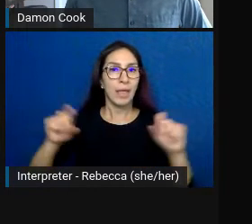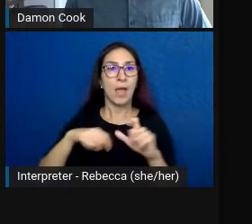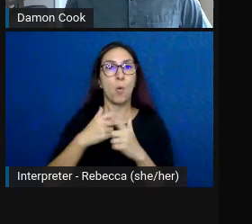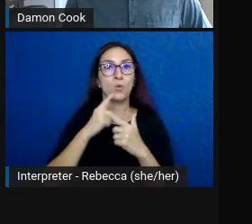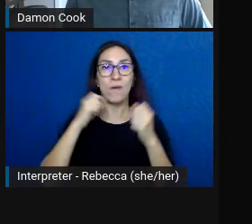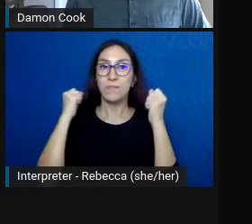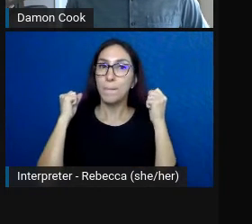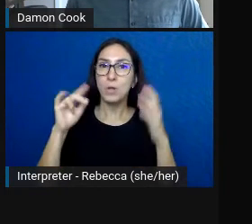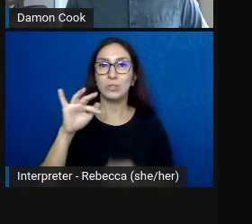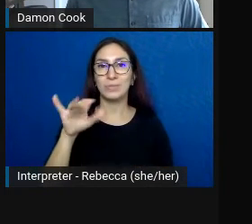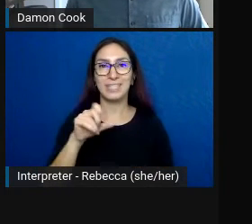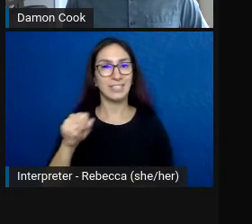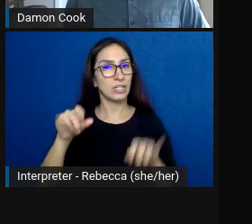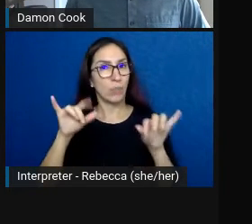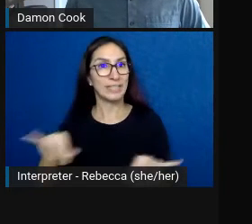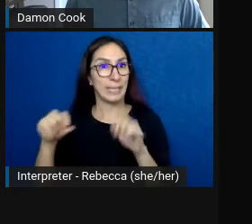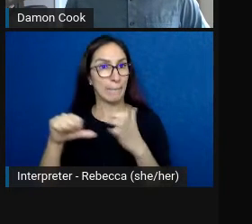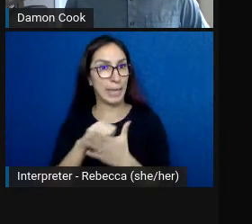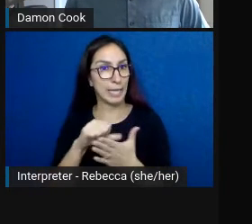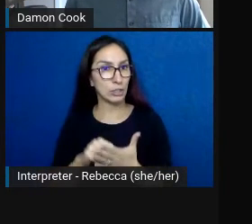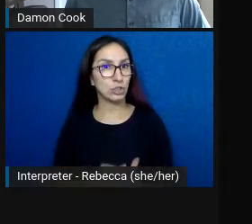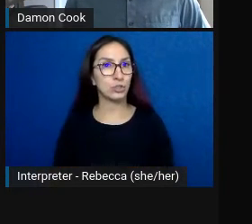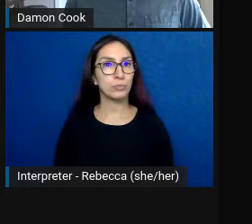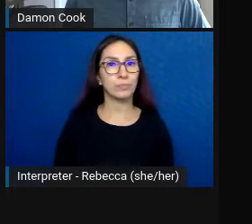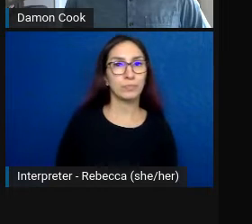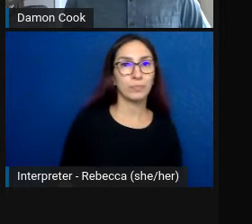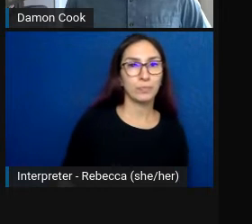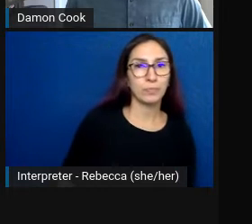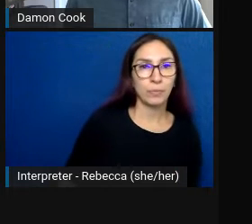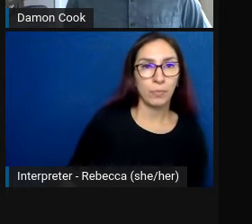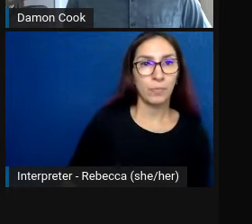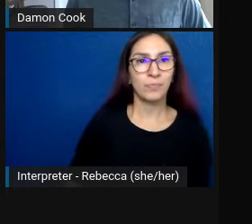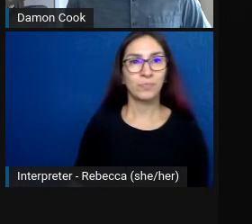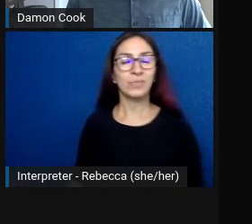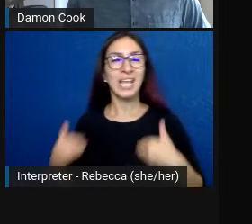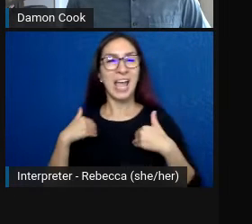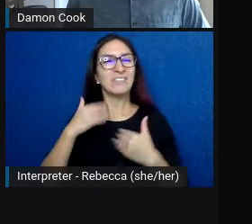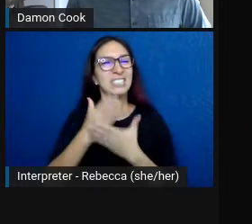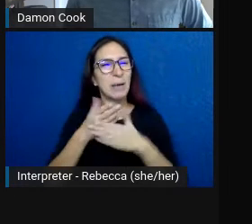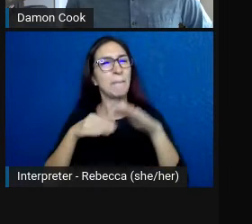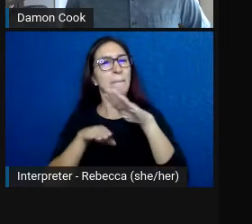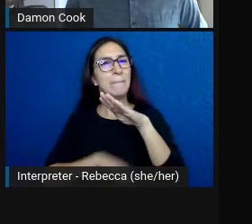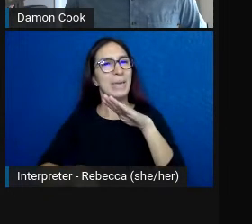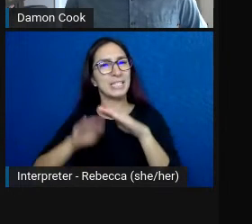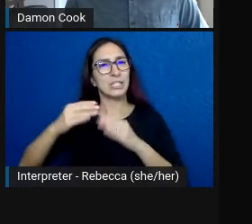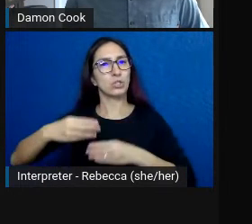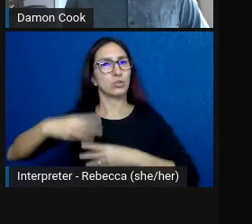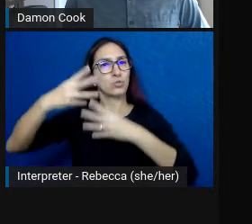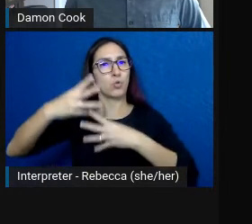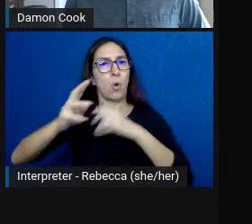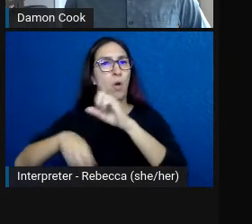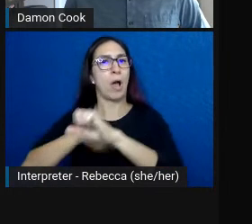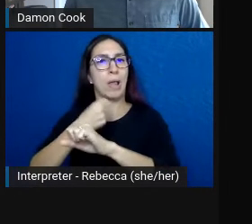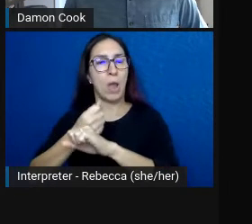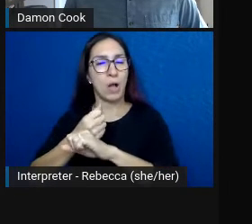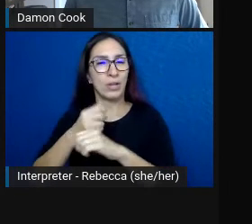Kitty offered some basic scroll-locking techniques within the a11y dialog package.